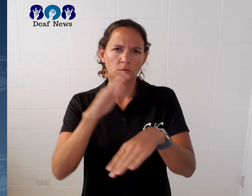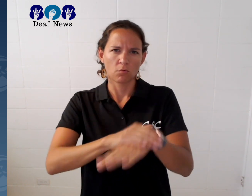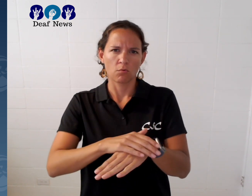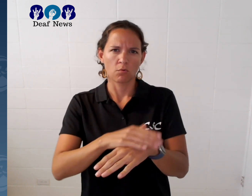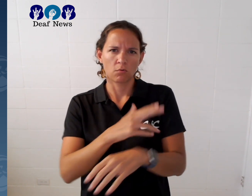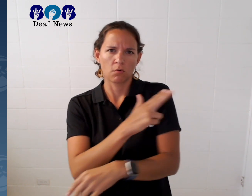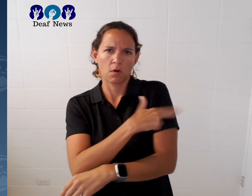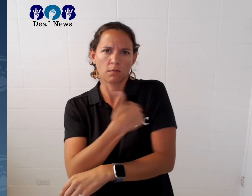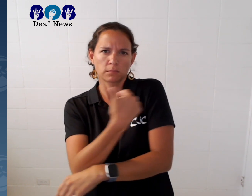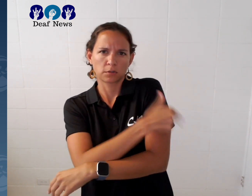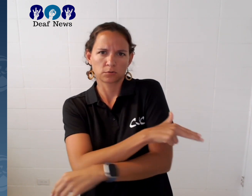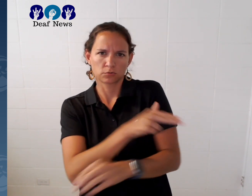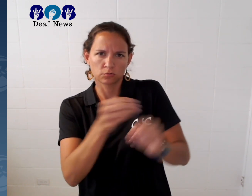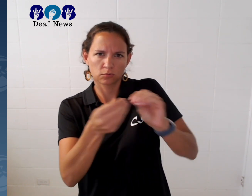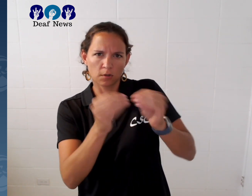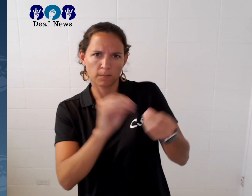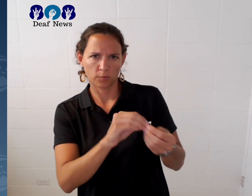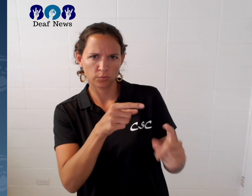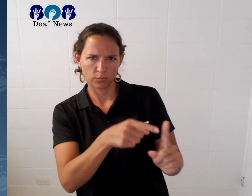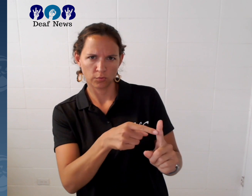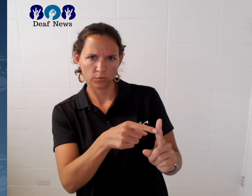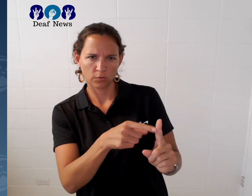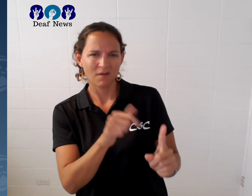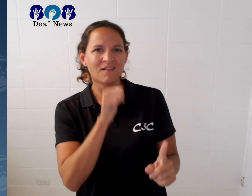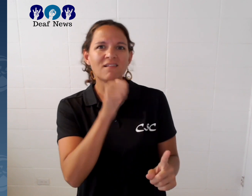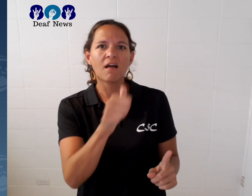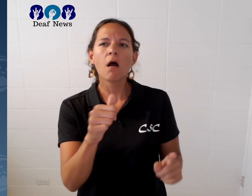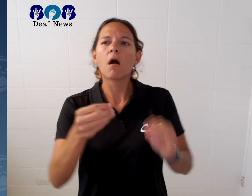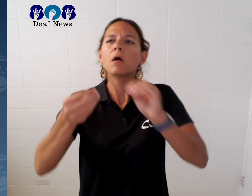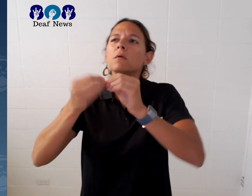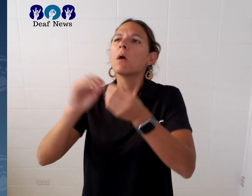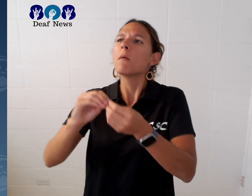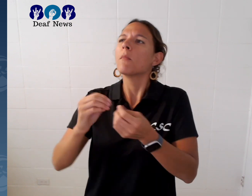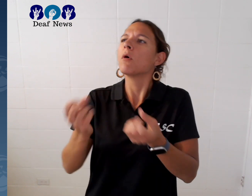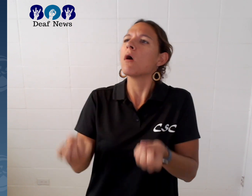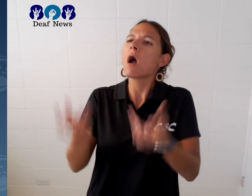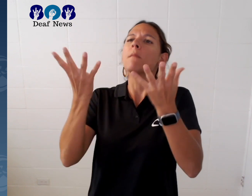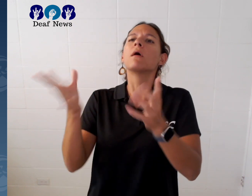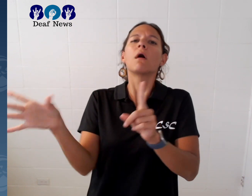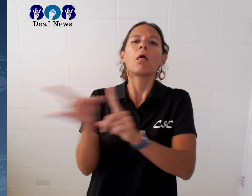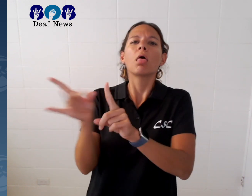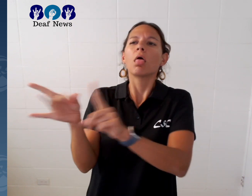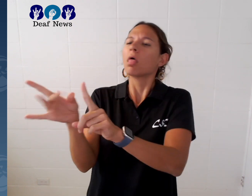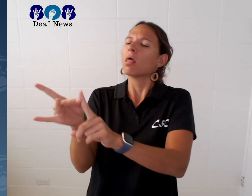requirement is so that they can start to focus on the number of hospitalizations,